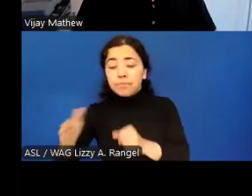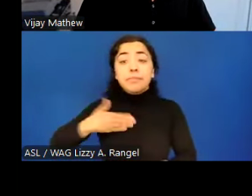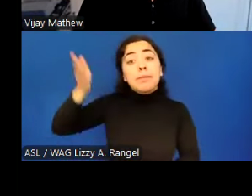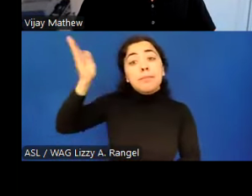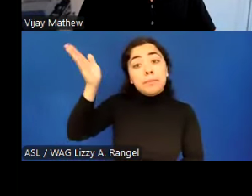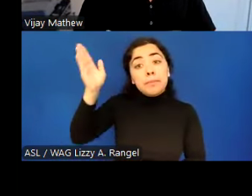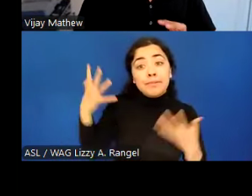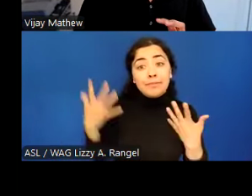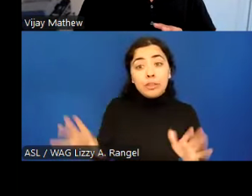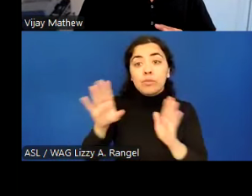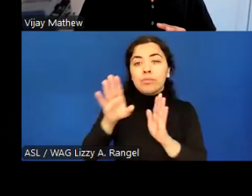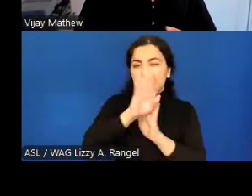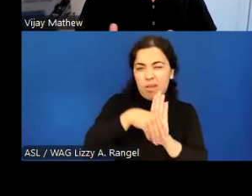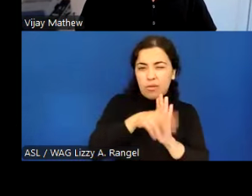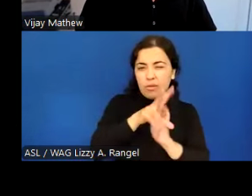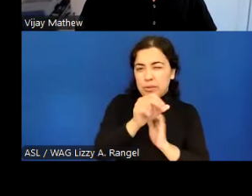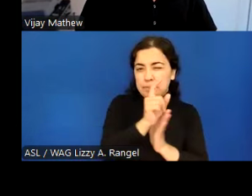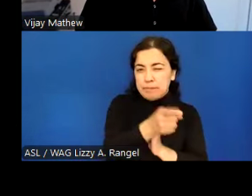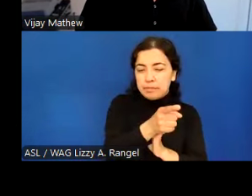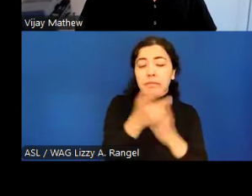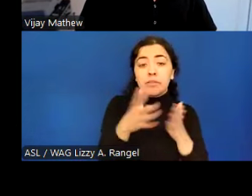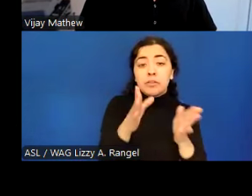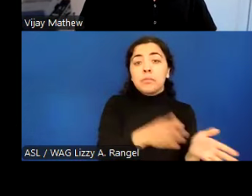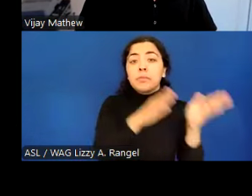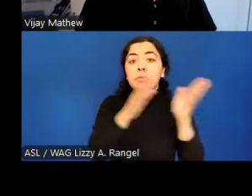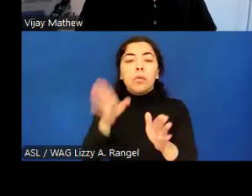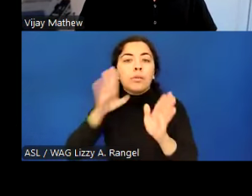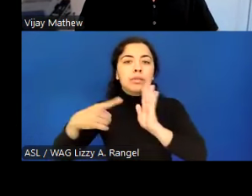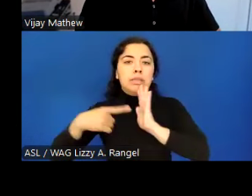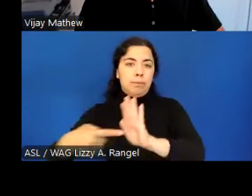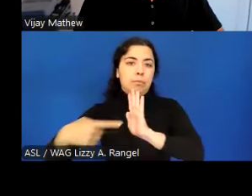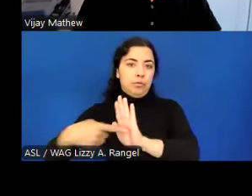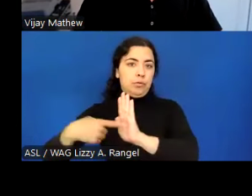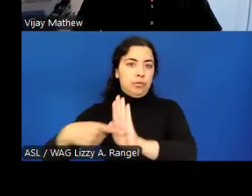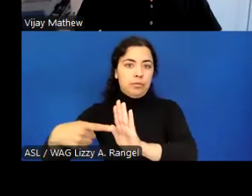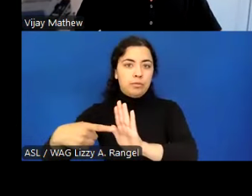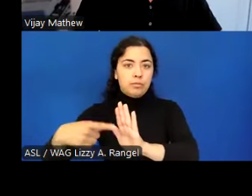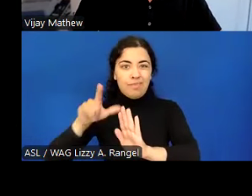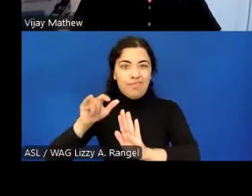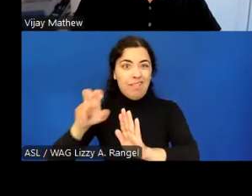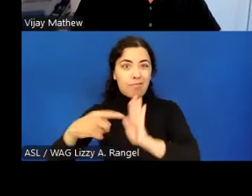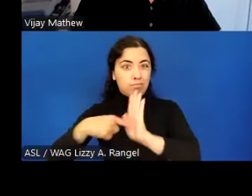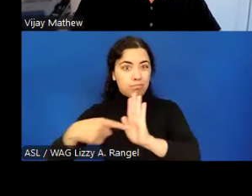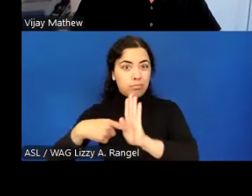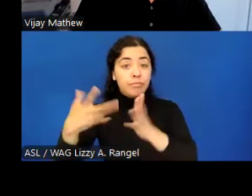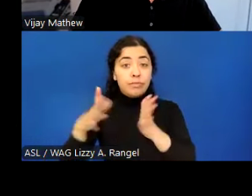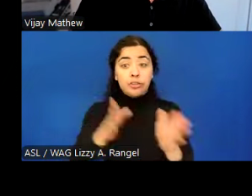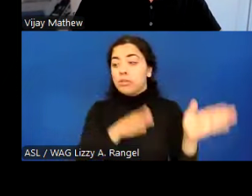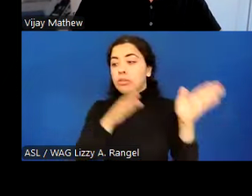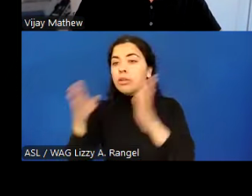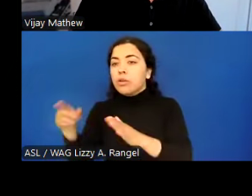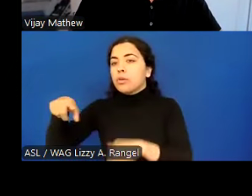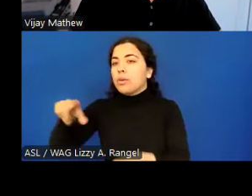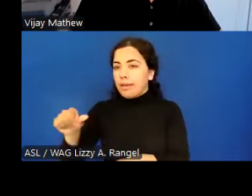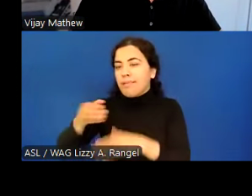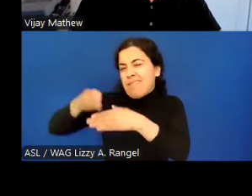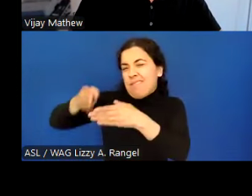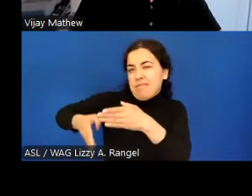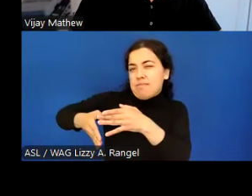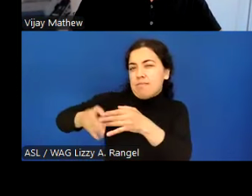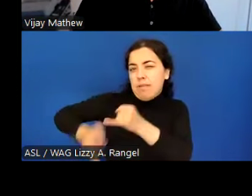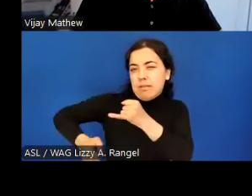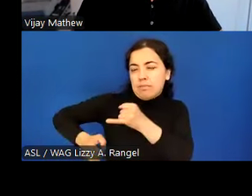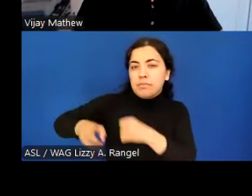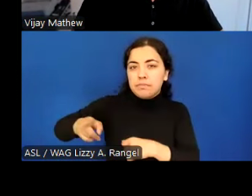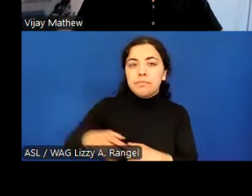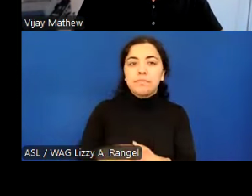and then we'll have a live demonstration. And then we'll make time for Q&A at the end. And we will